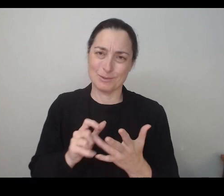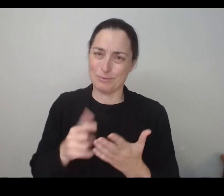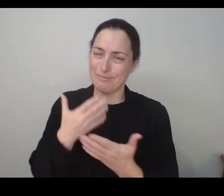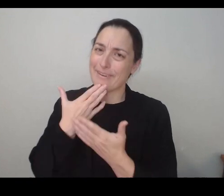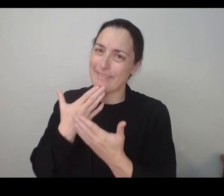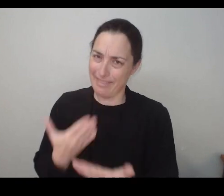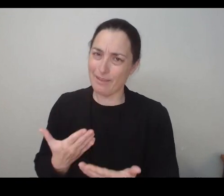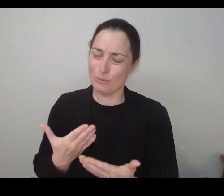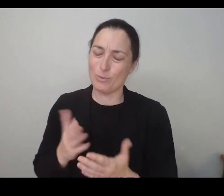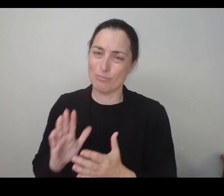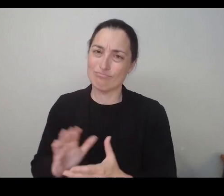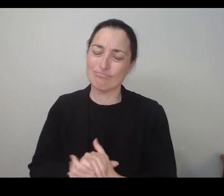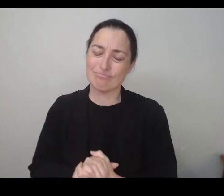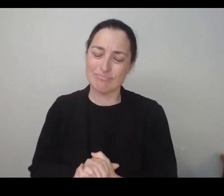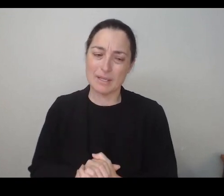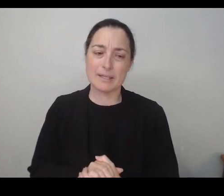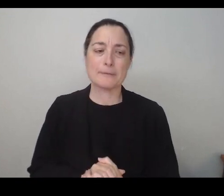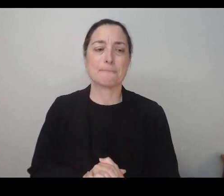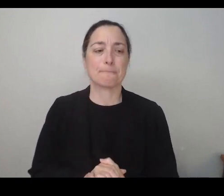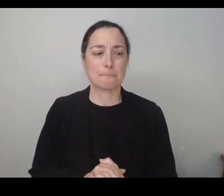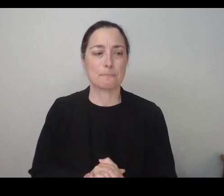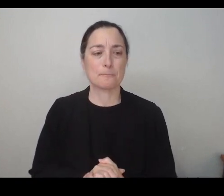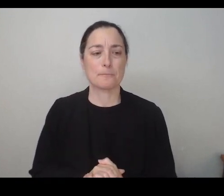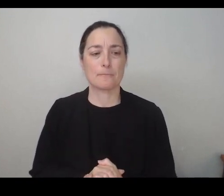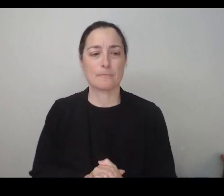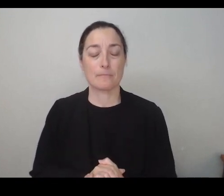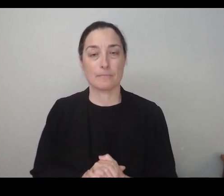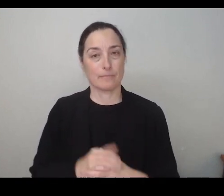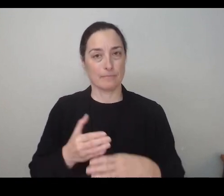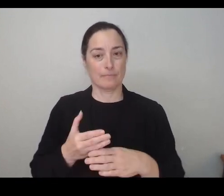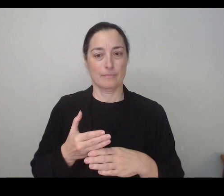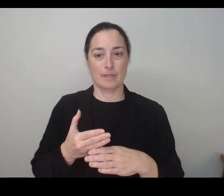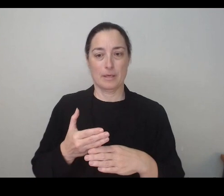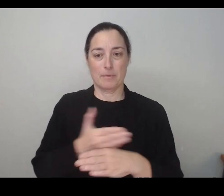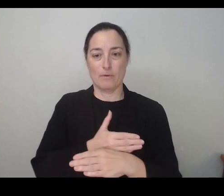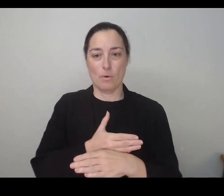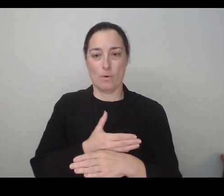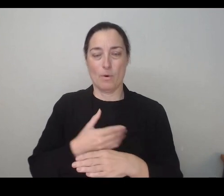Thank you. So I have to tell you something, before starting my presentation.